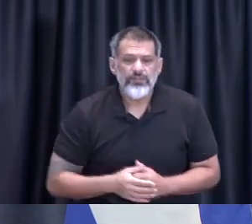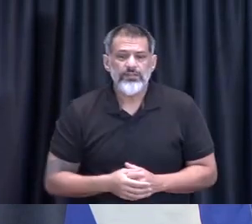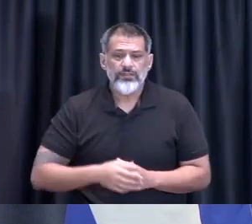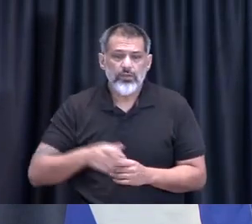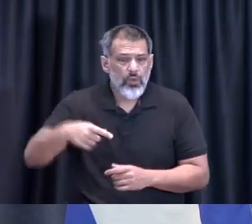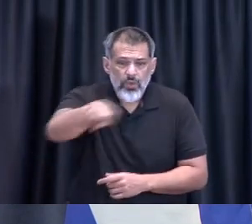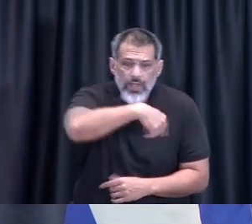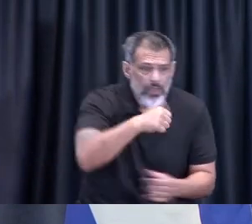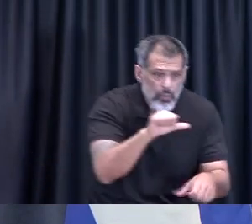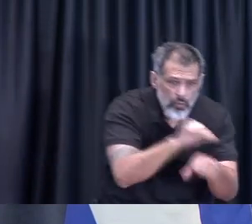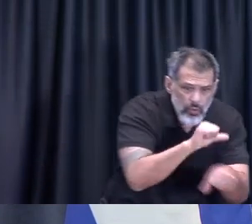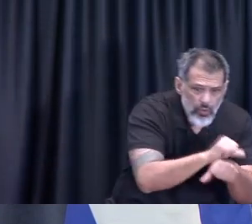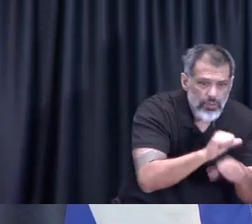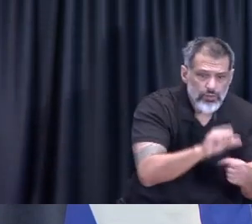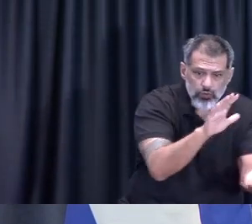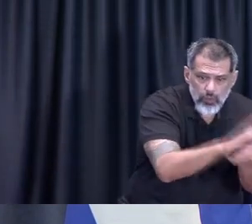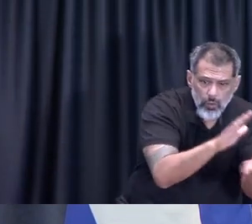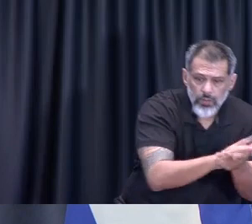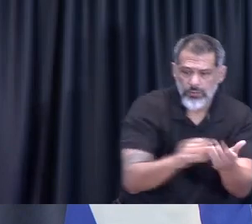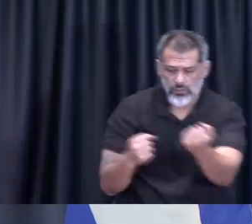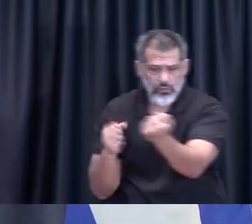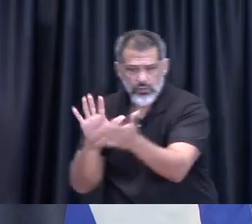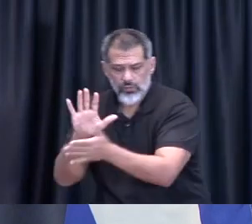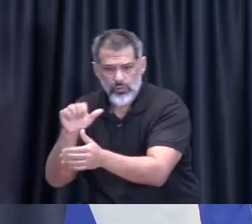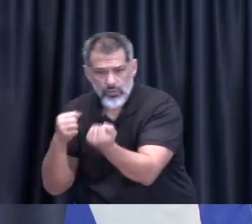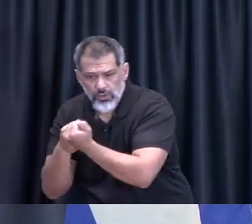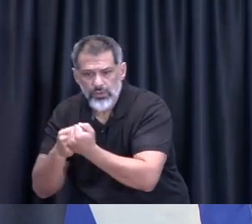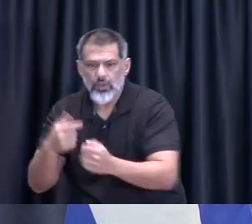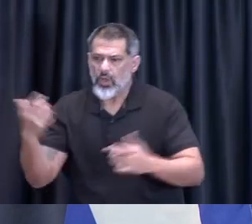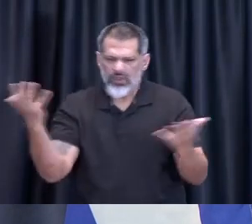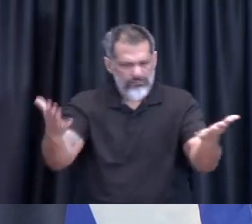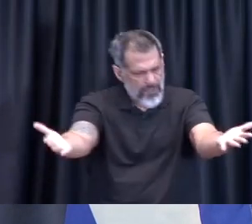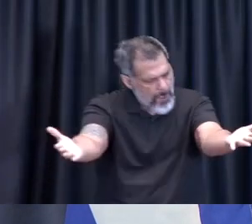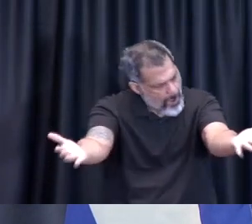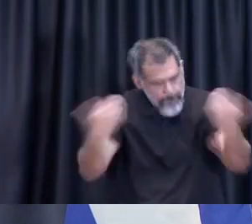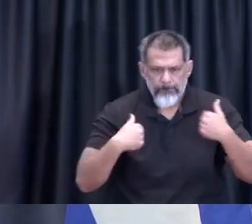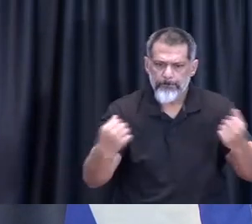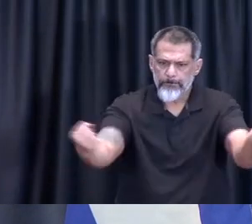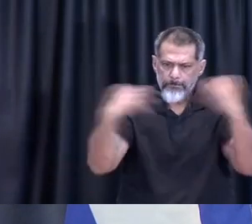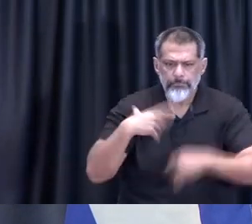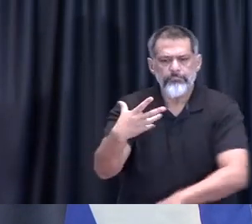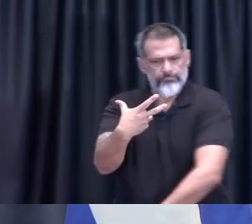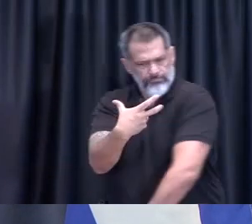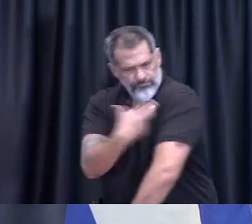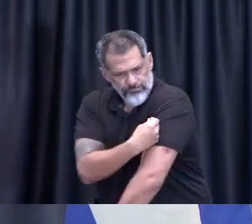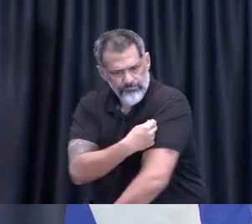schools and child care settings. In partnership with school boards